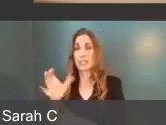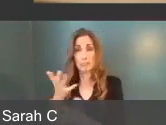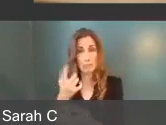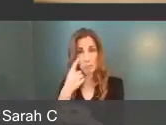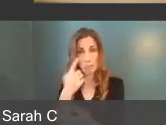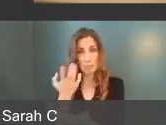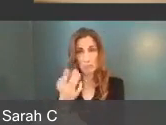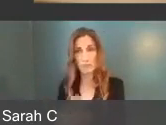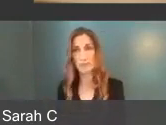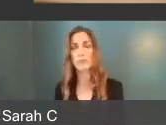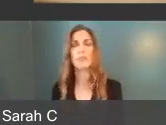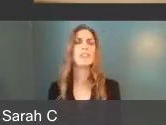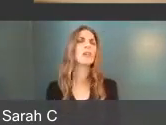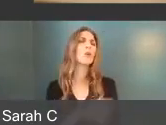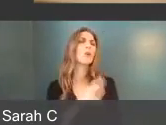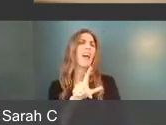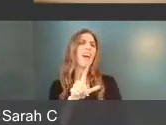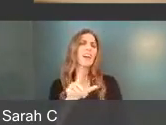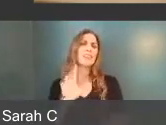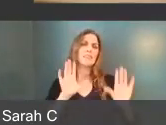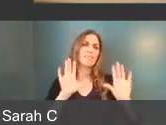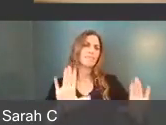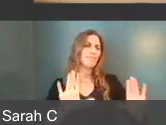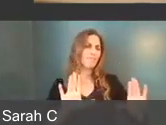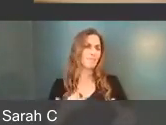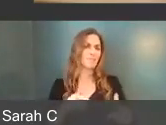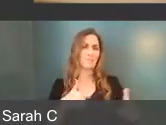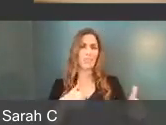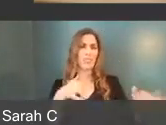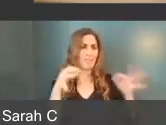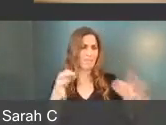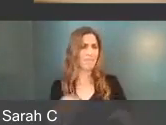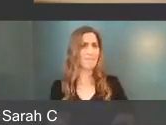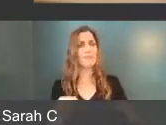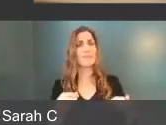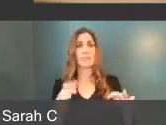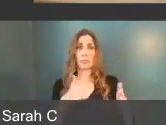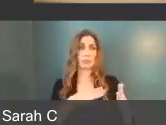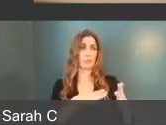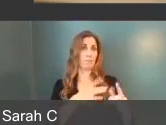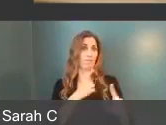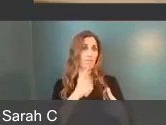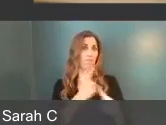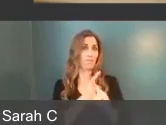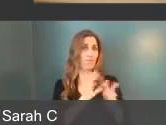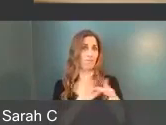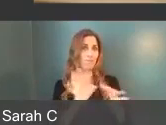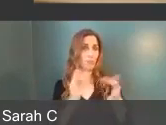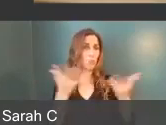[Commissioner Arkoosh] Well, all I can tell you with any accuracy is our experience here in the County,